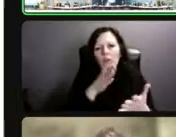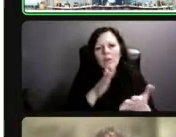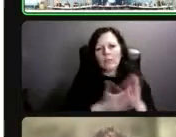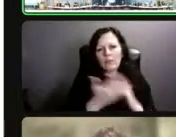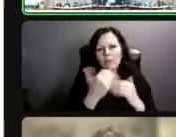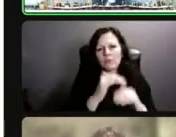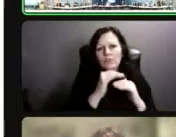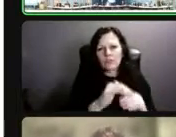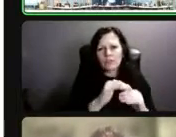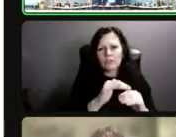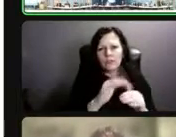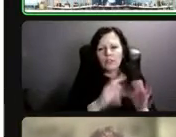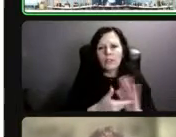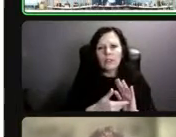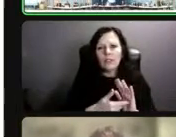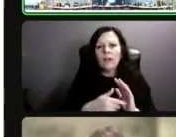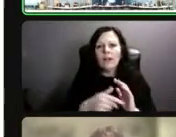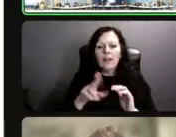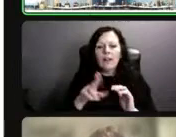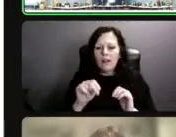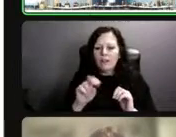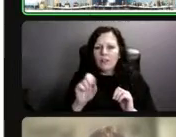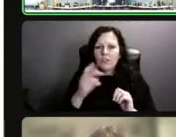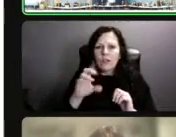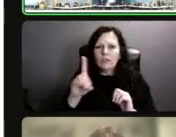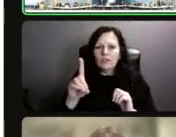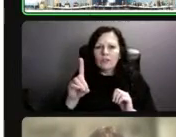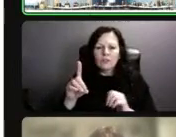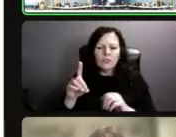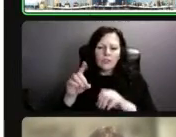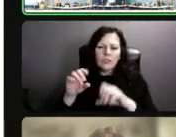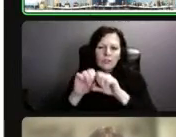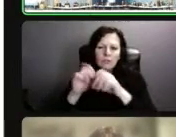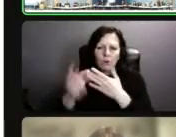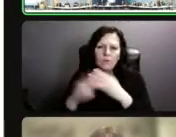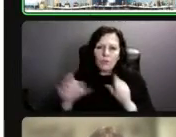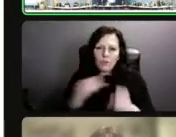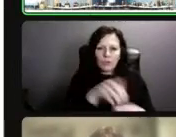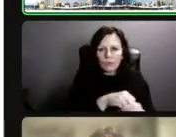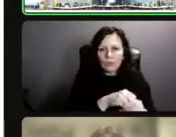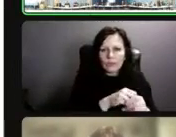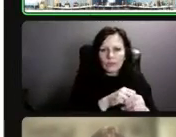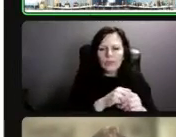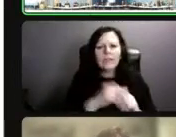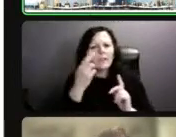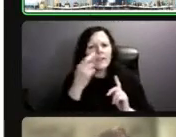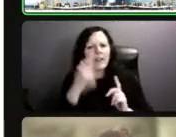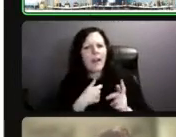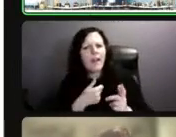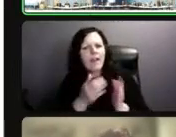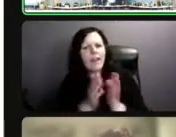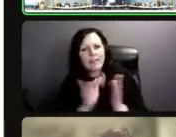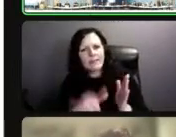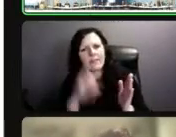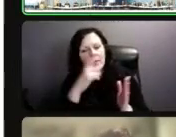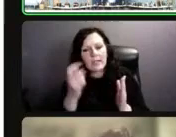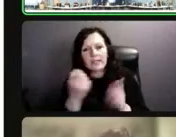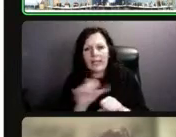LANGUAGE IS IN THE BALLOT MEASURE THAT'S A RESTRICTION.